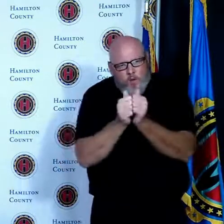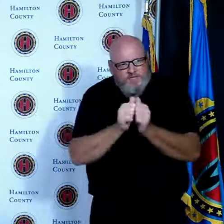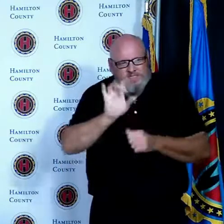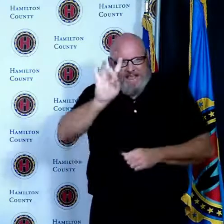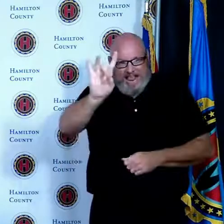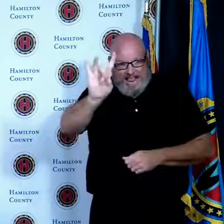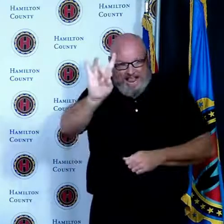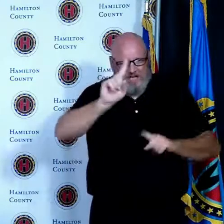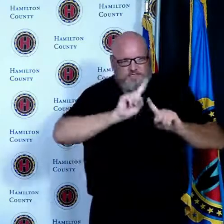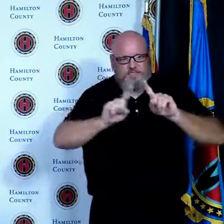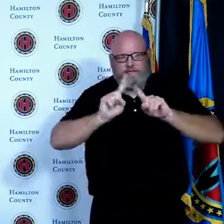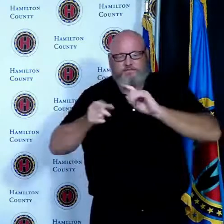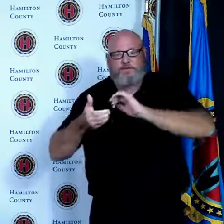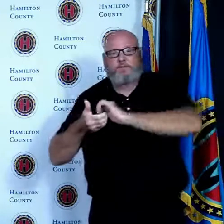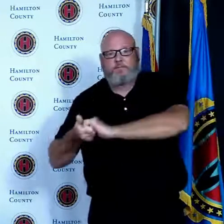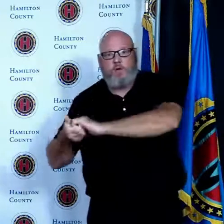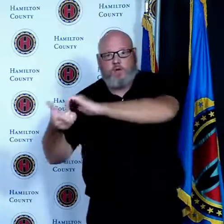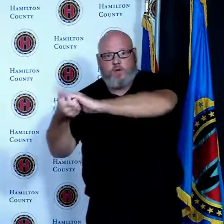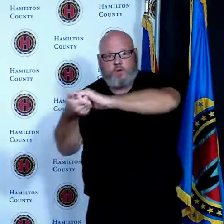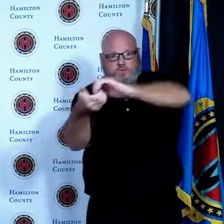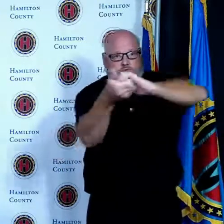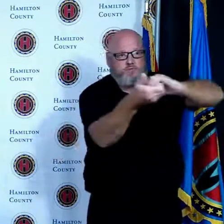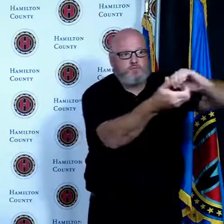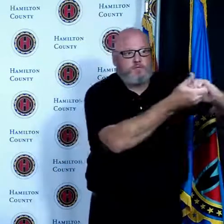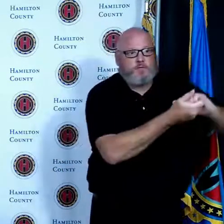testing to those neighborhoods and organizations